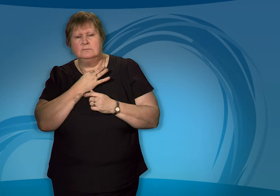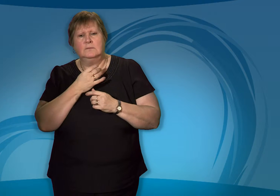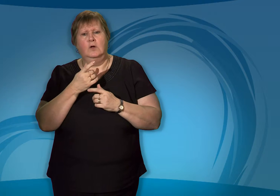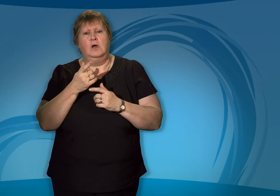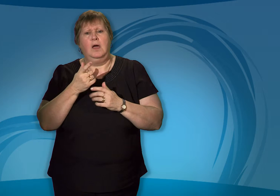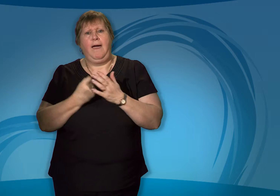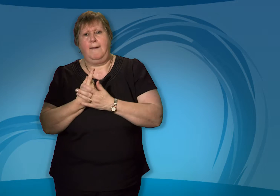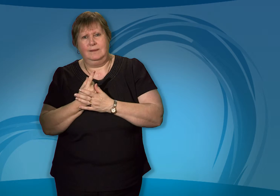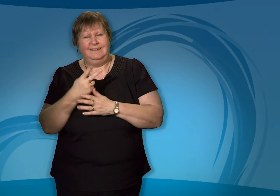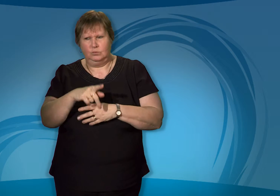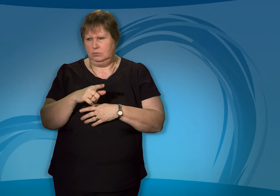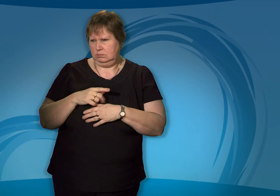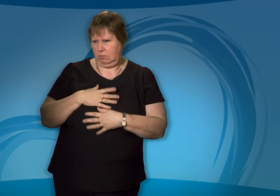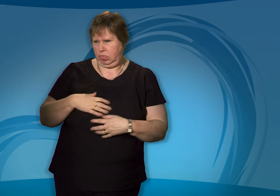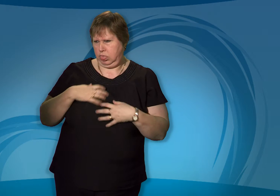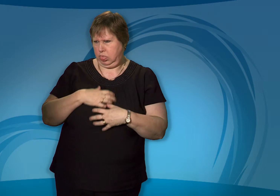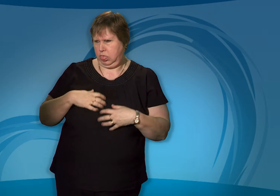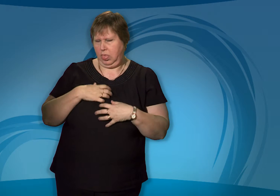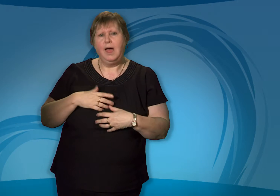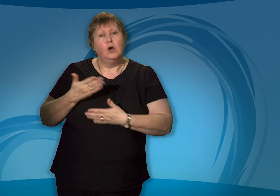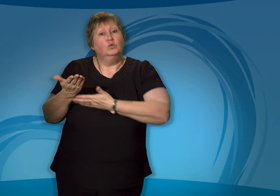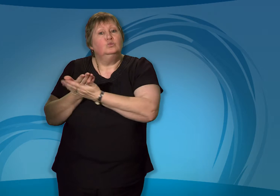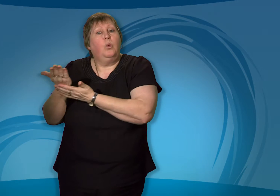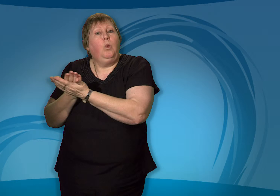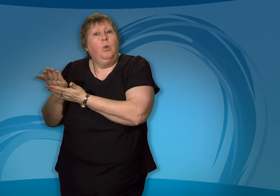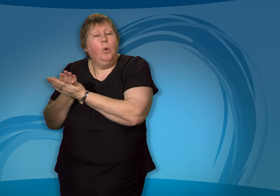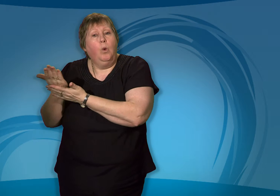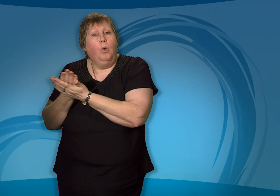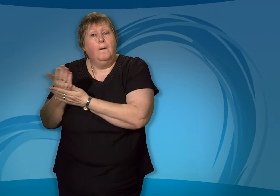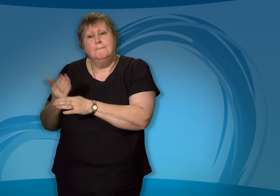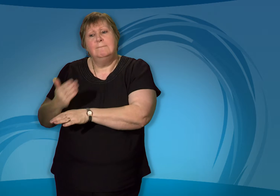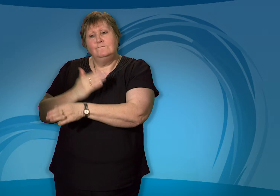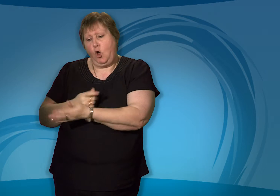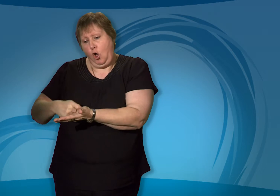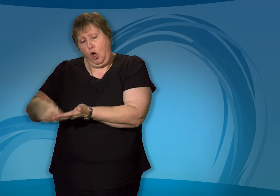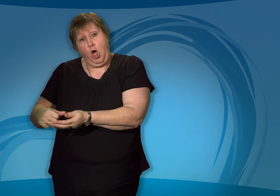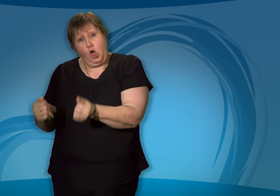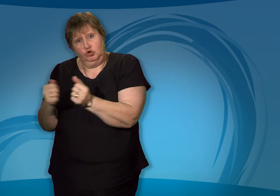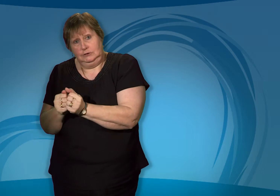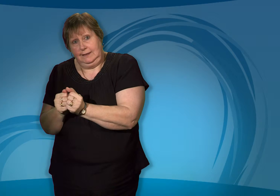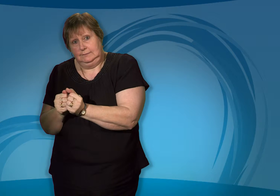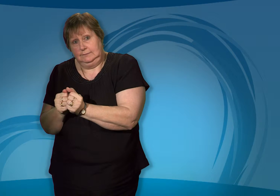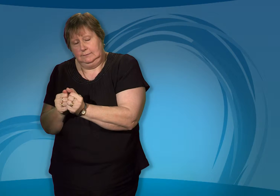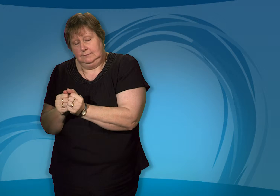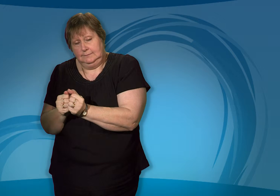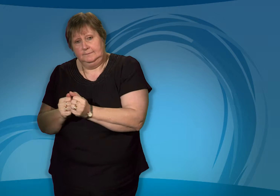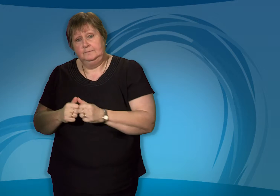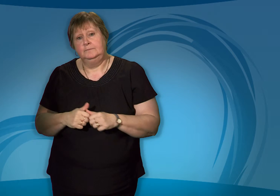If you are worried about these risks, please speak to your consultant or one of the team before you sign your consent form.